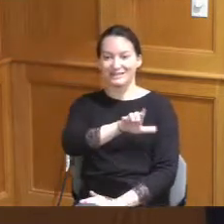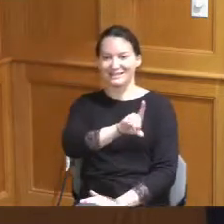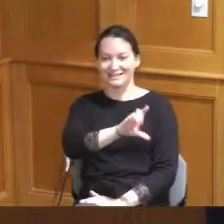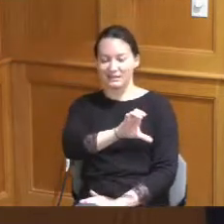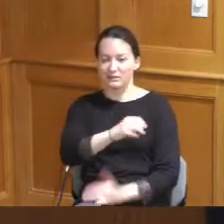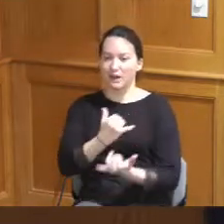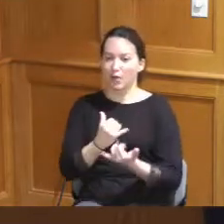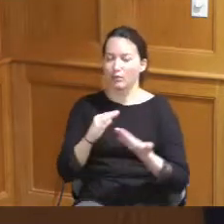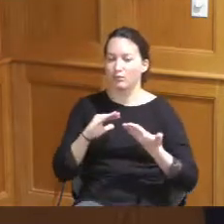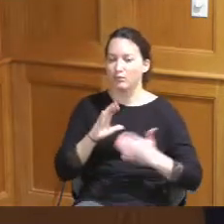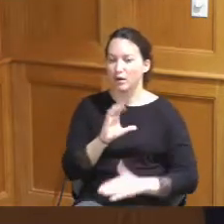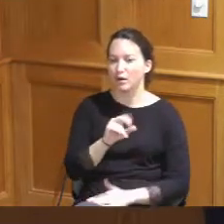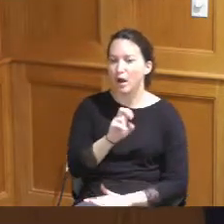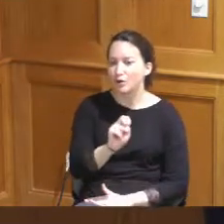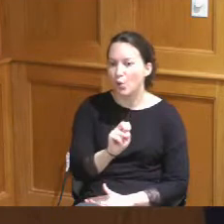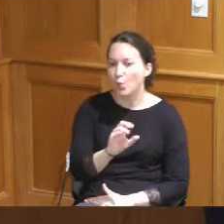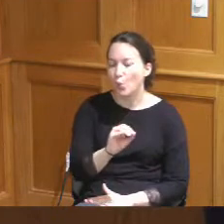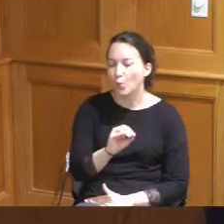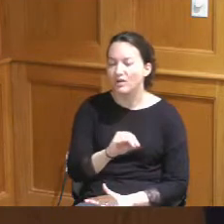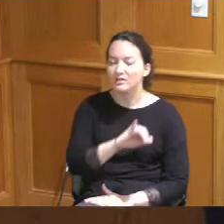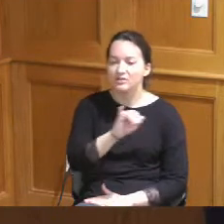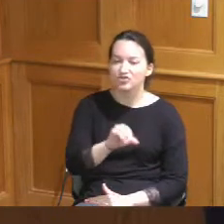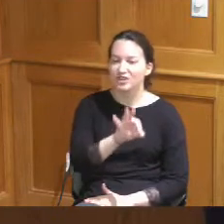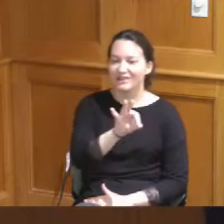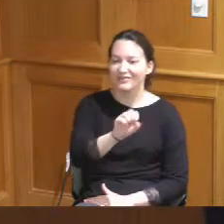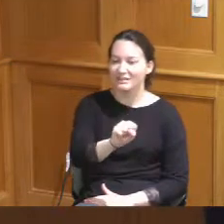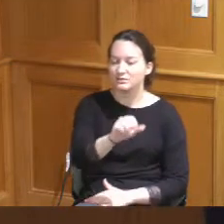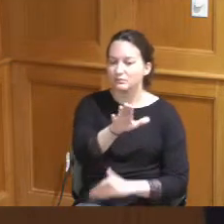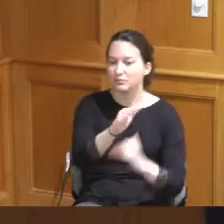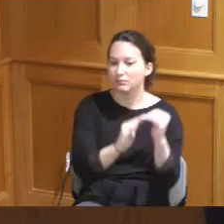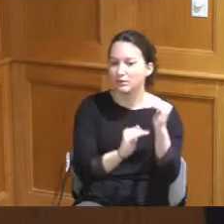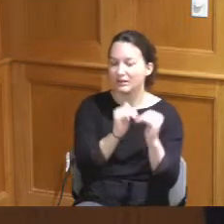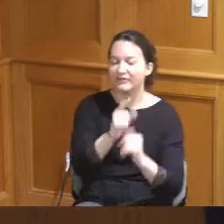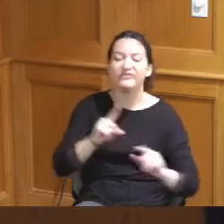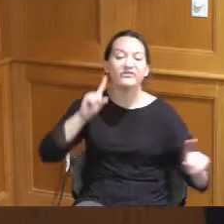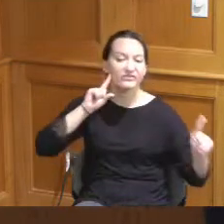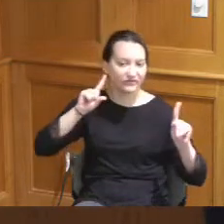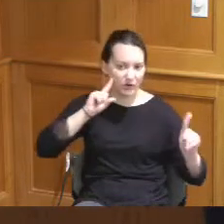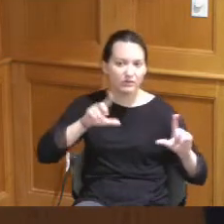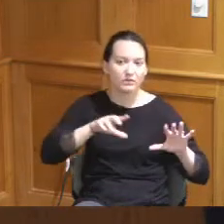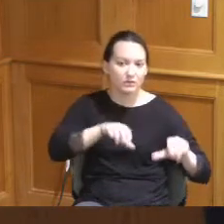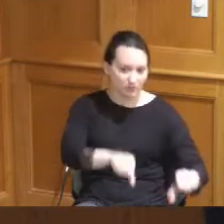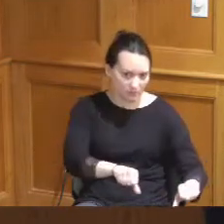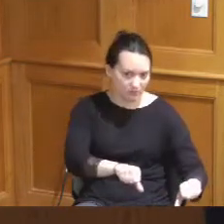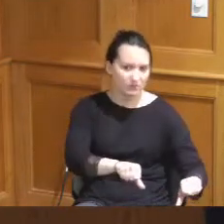and the Job and Family Services building because that's what I heard was going to happen I had